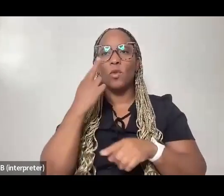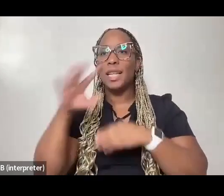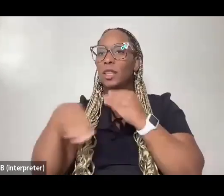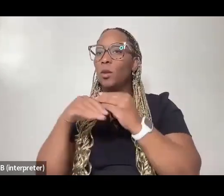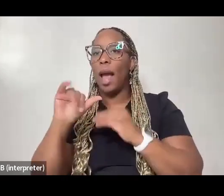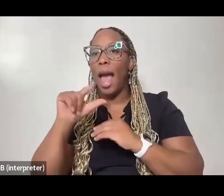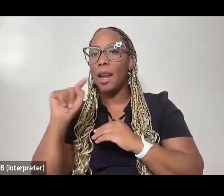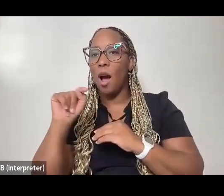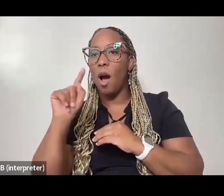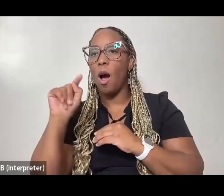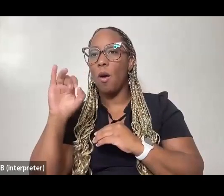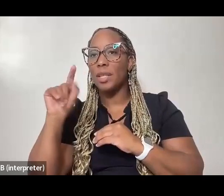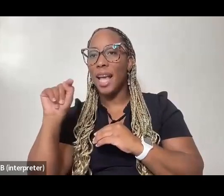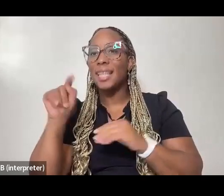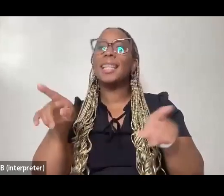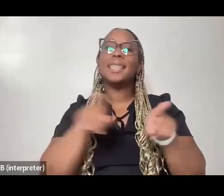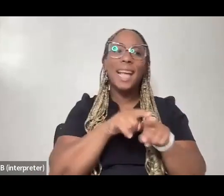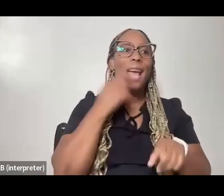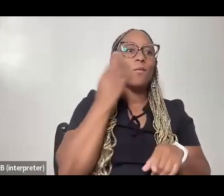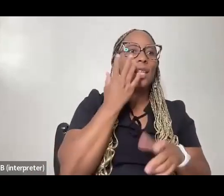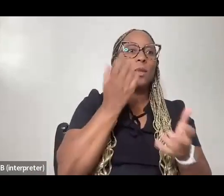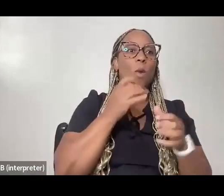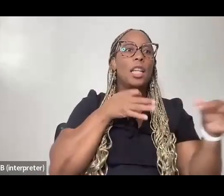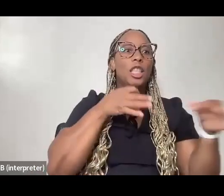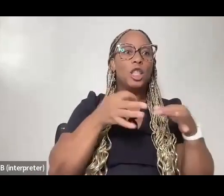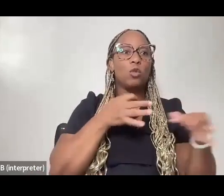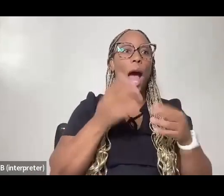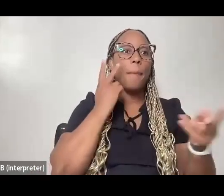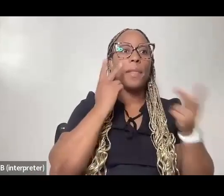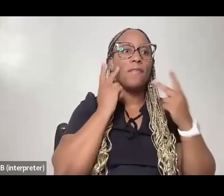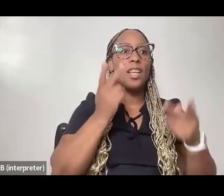reason you want to describe the visual relevant information in